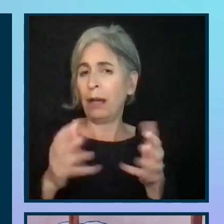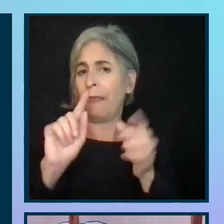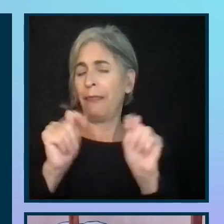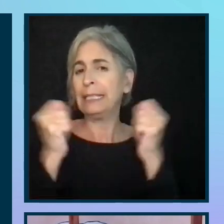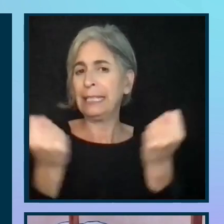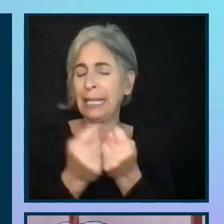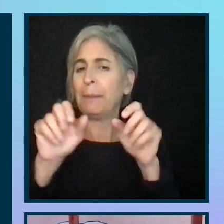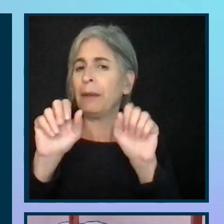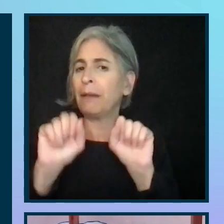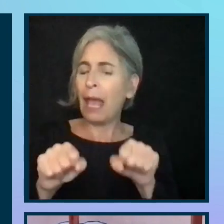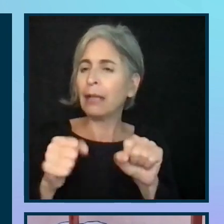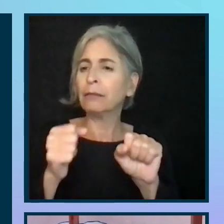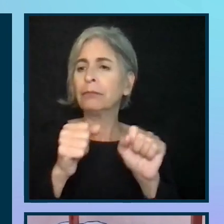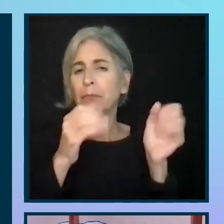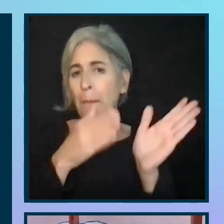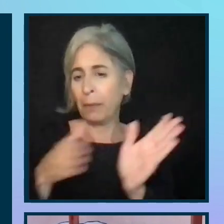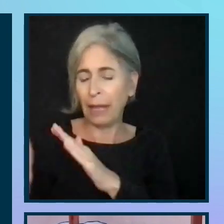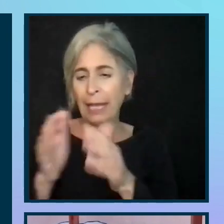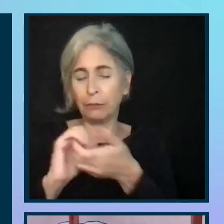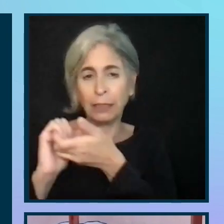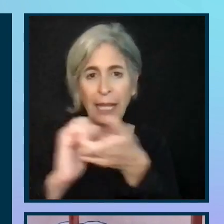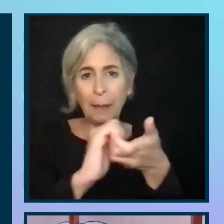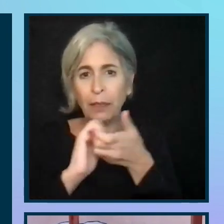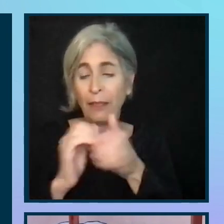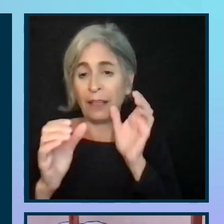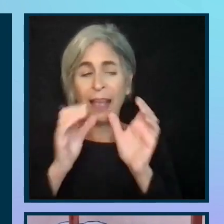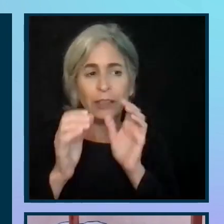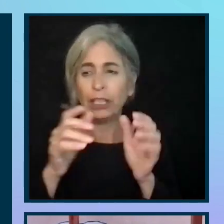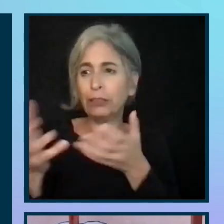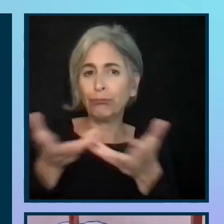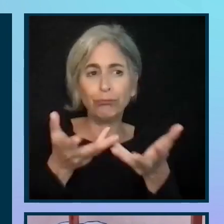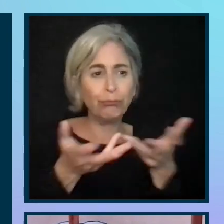but the collaborative planning and conversation bit of this gets everyone together and discussing